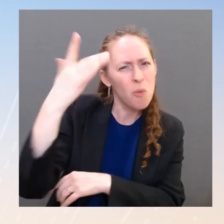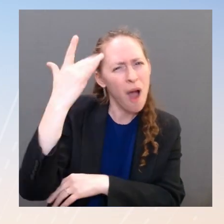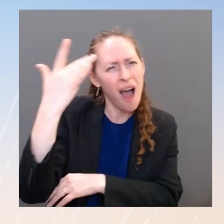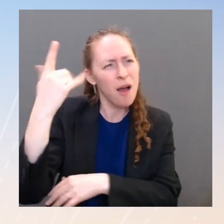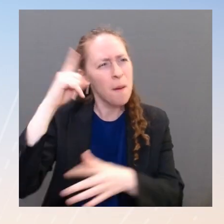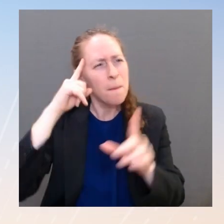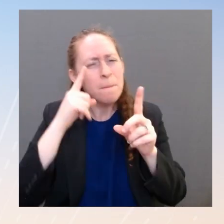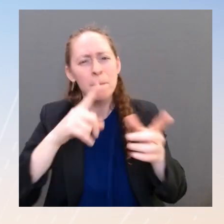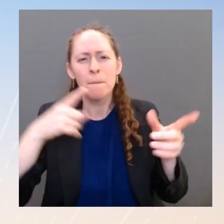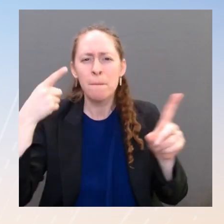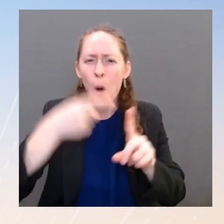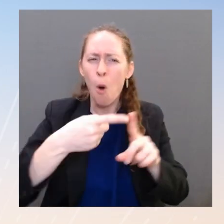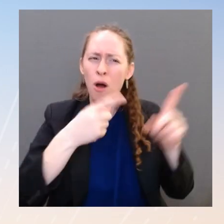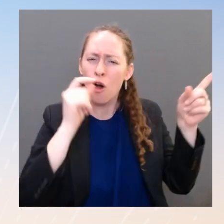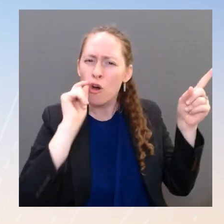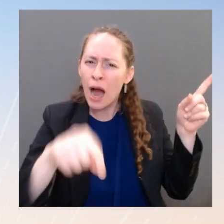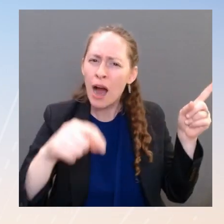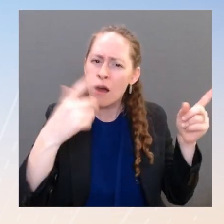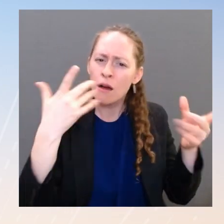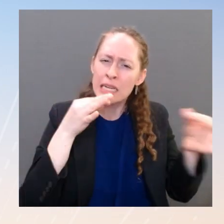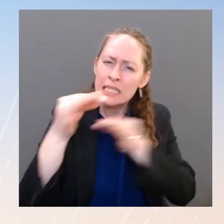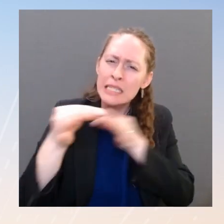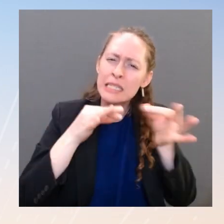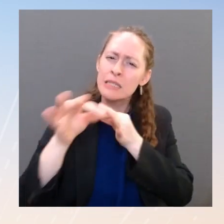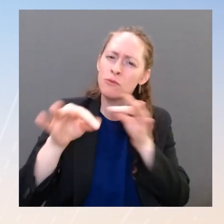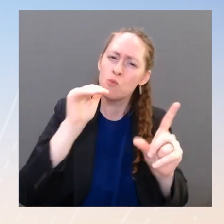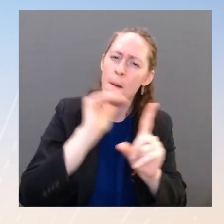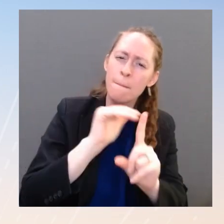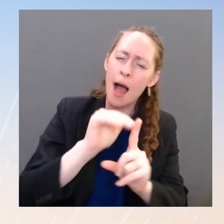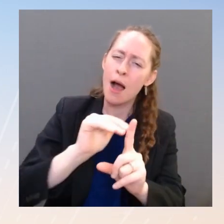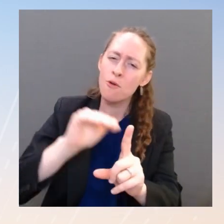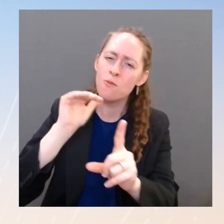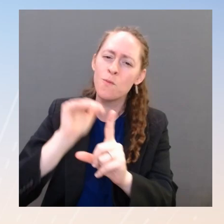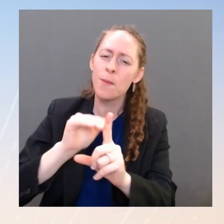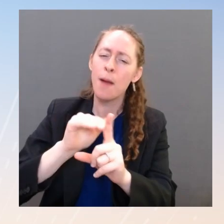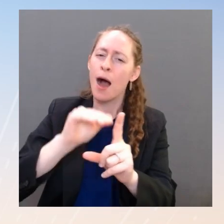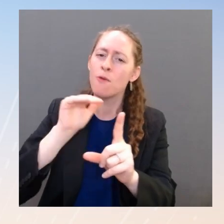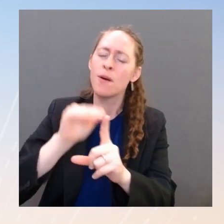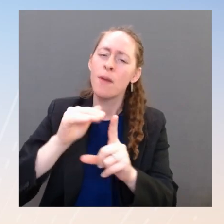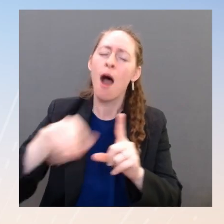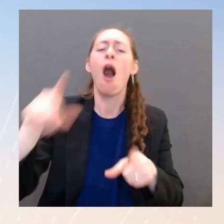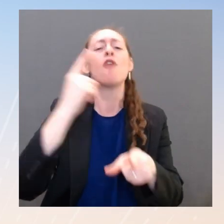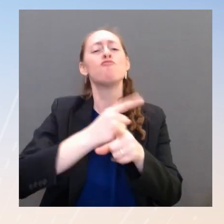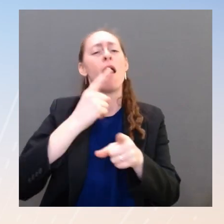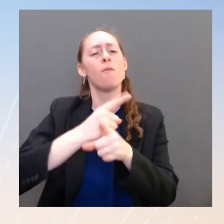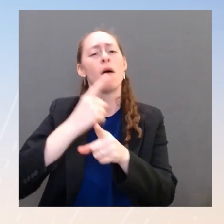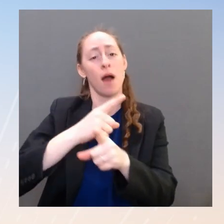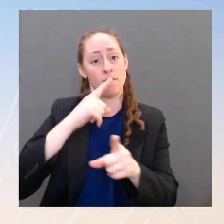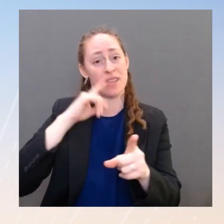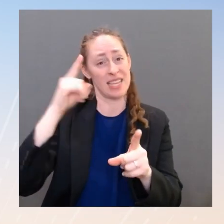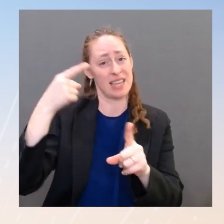we are providing from the United States, made here in the United States; and why it is urgent to get this funding across the finish line;